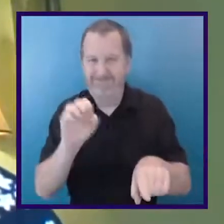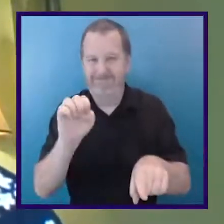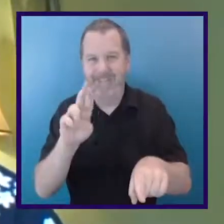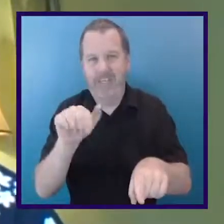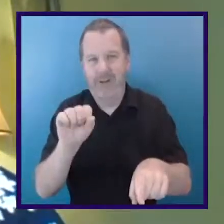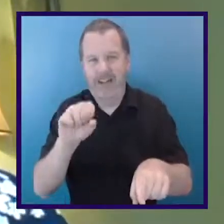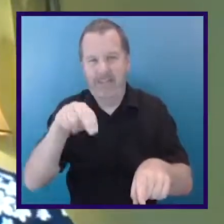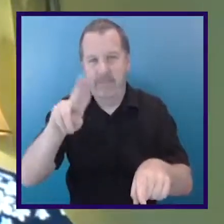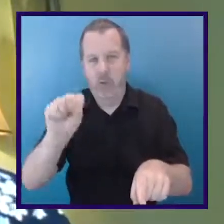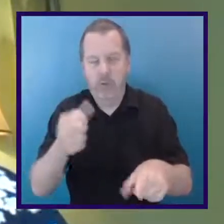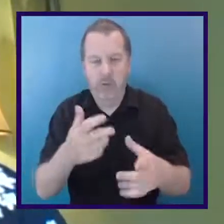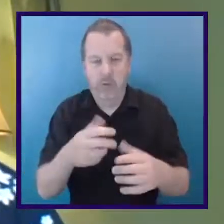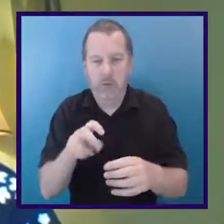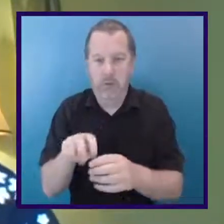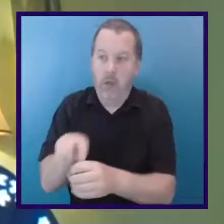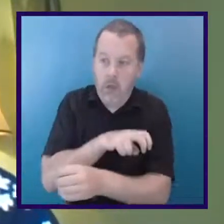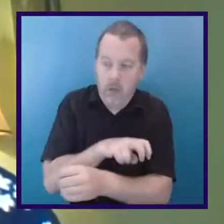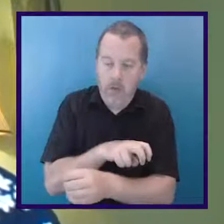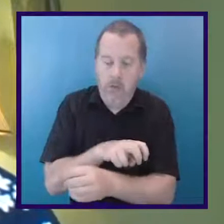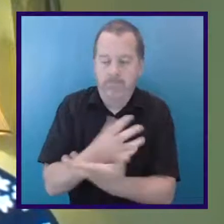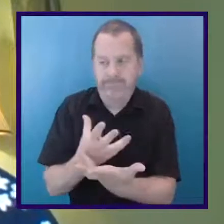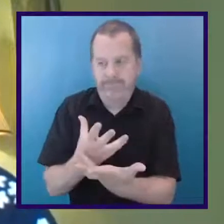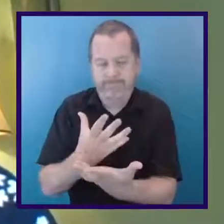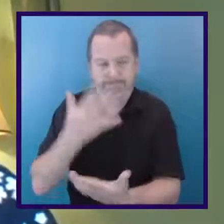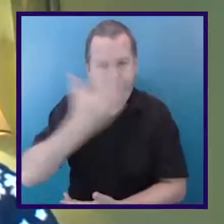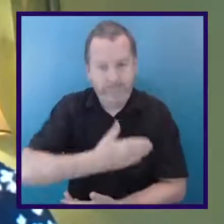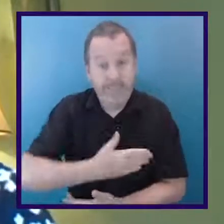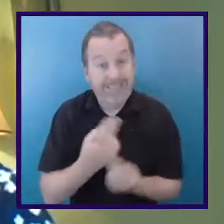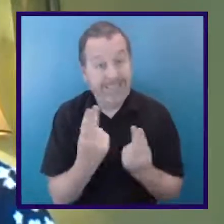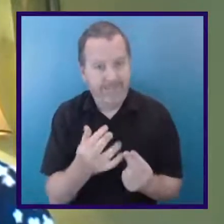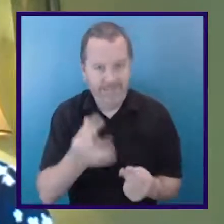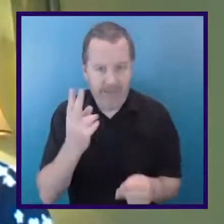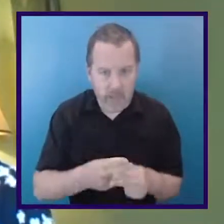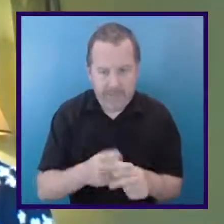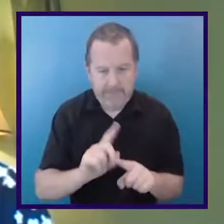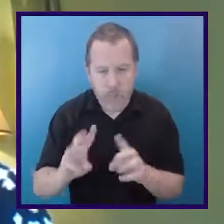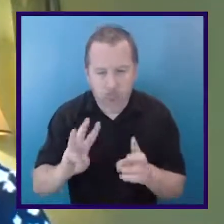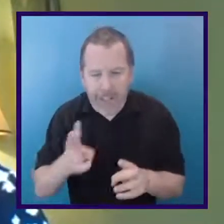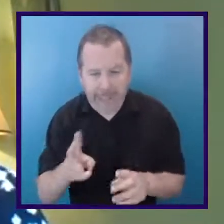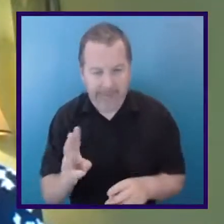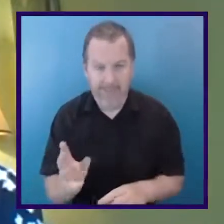on the question around Erasmus and the need for us to find mechanisms for our students